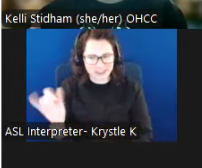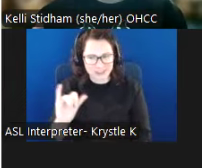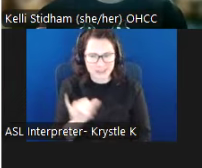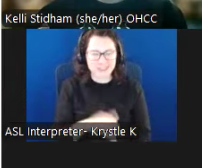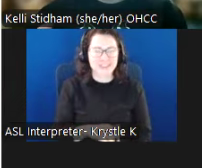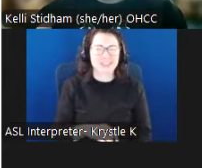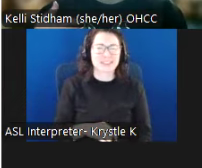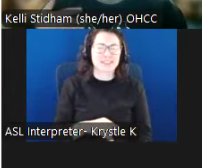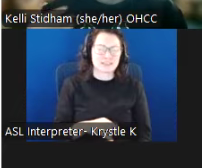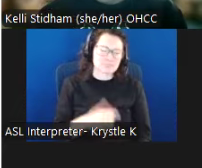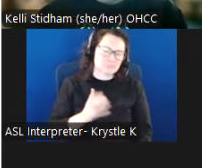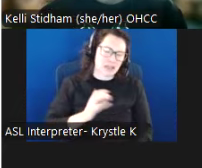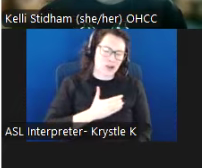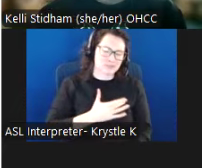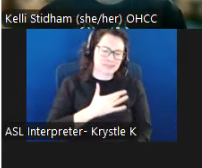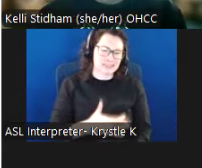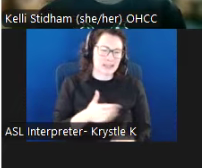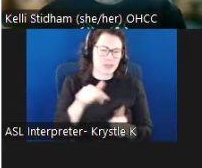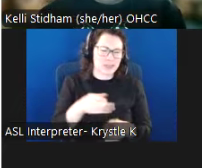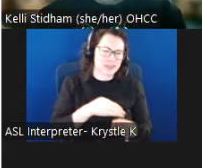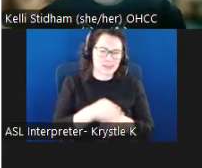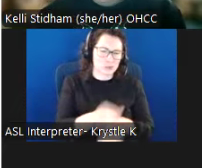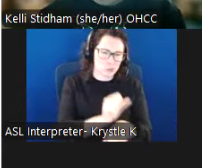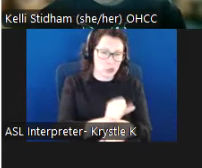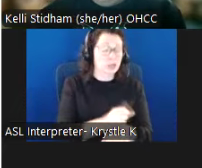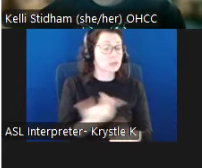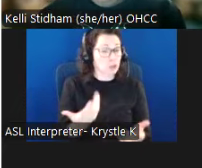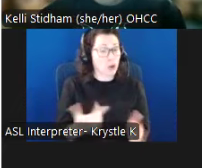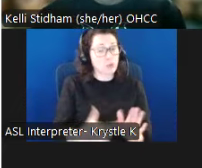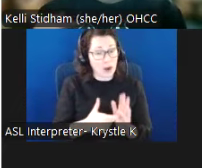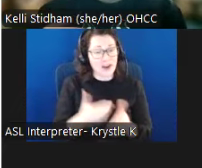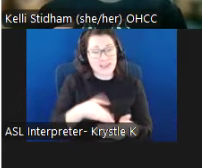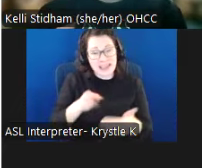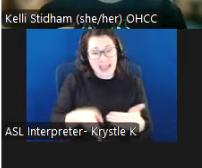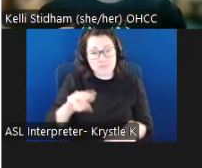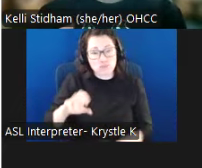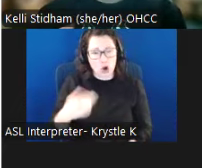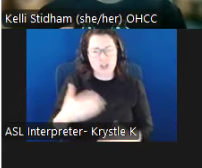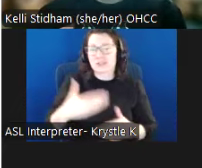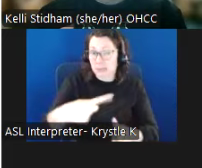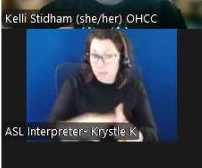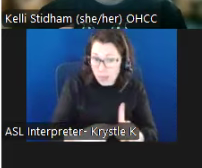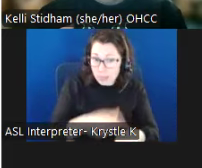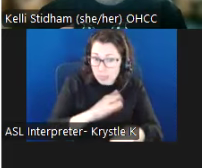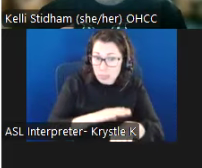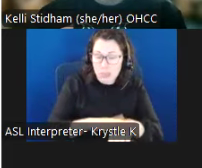work. So, one of the newer requirements is that at the end of March, next month,